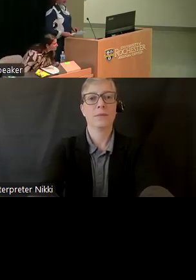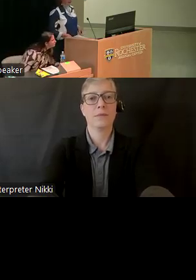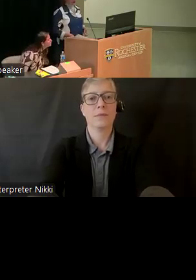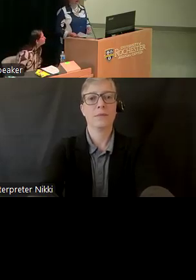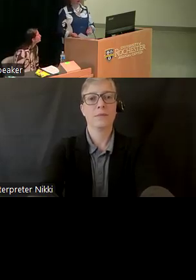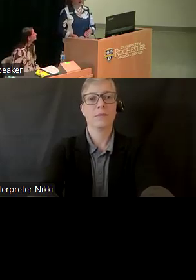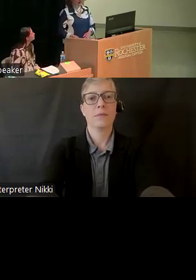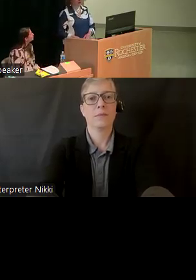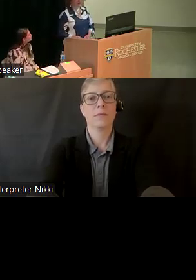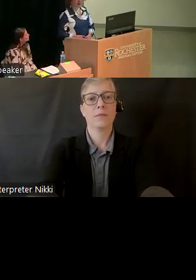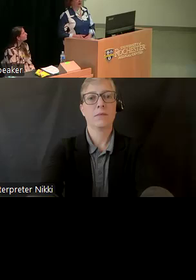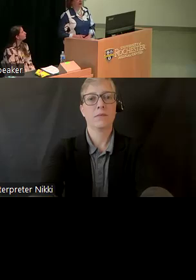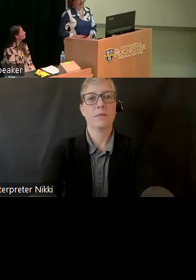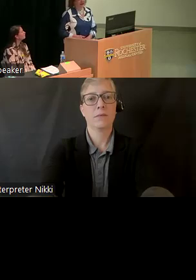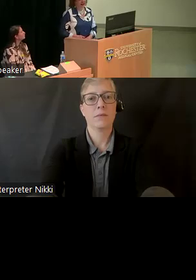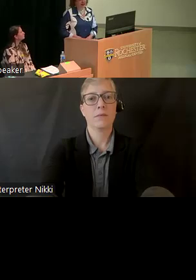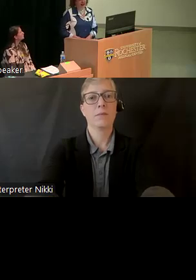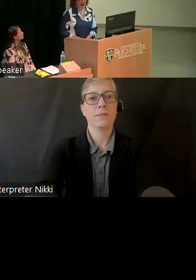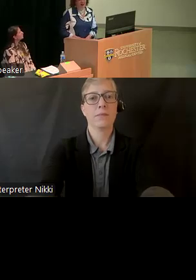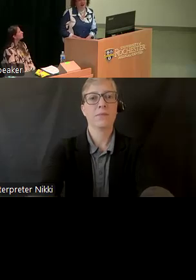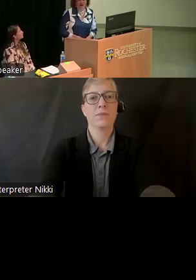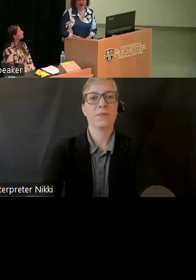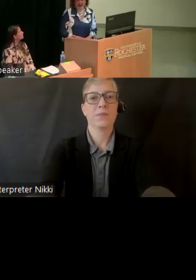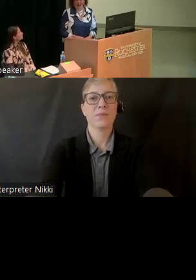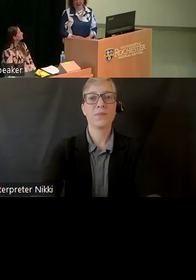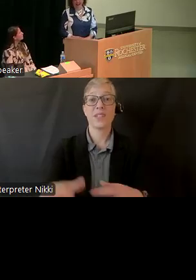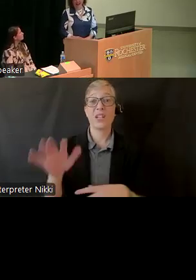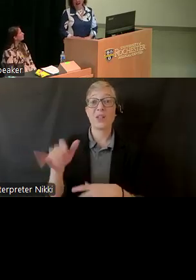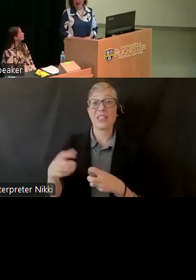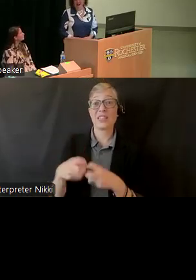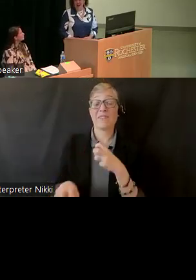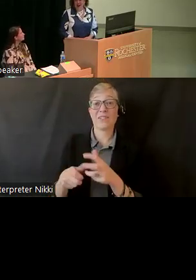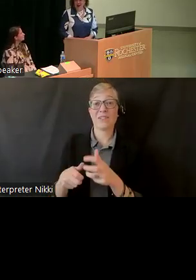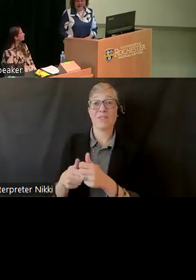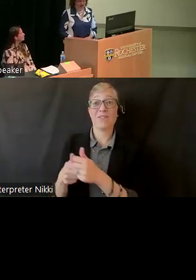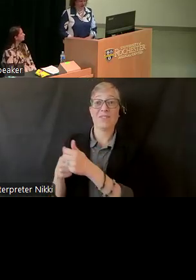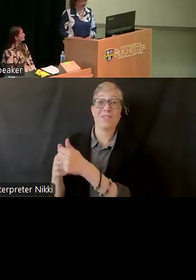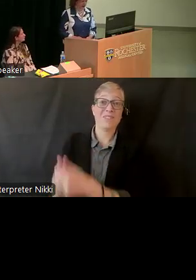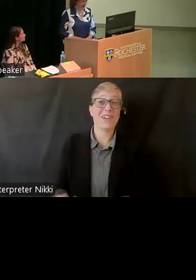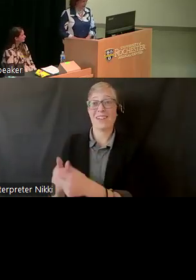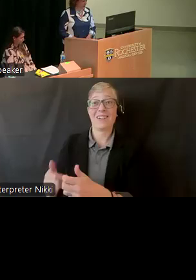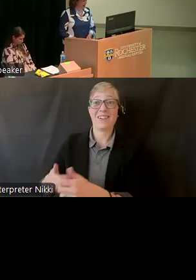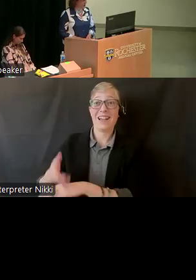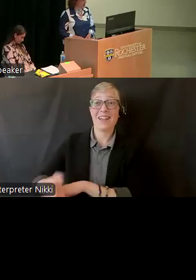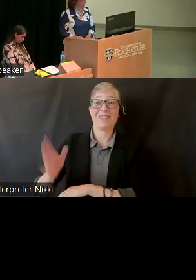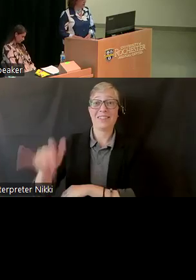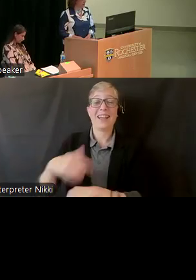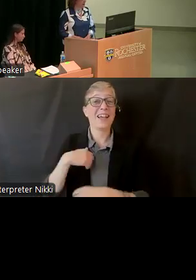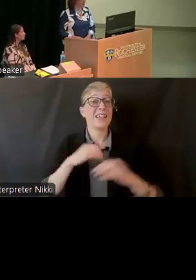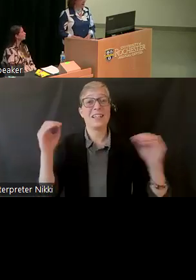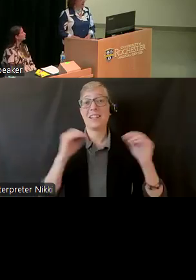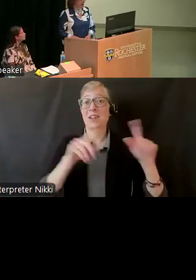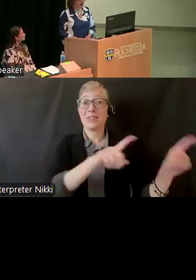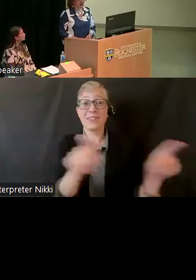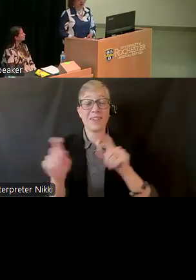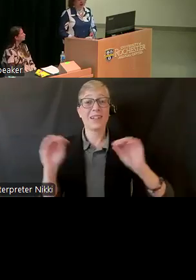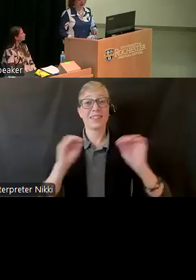that's a tough act to follow i don't have surveys and graphs and all of that but I do have an update